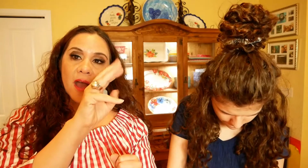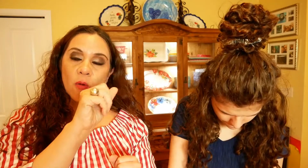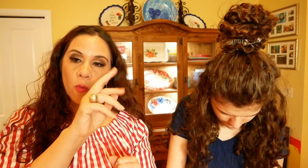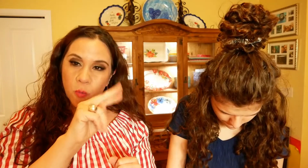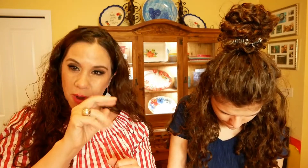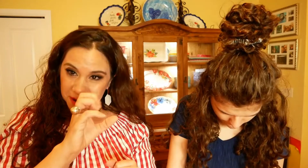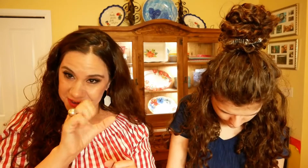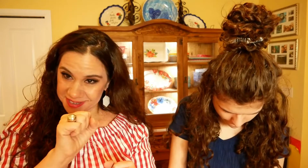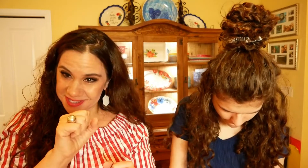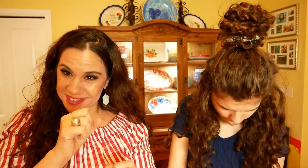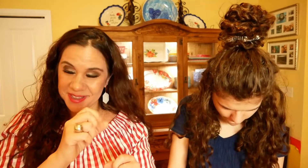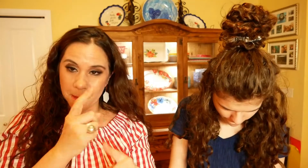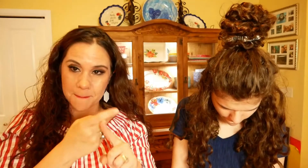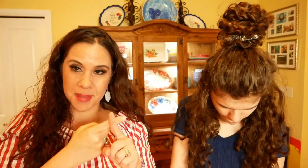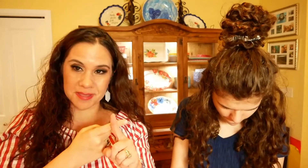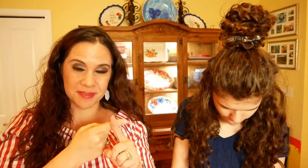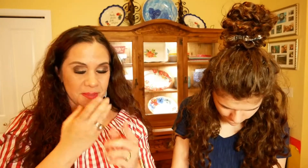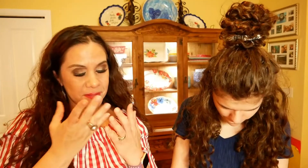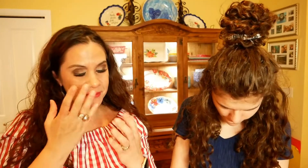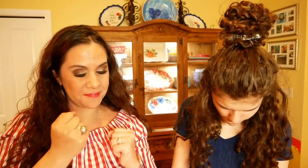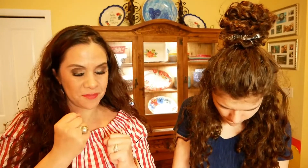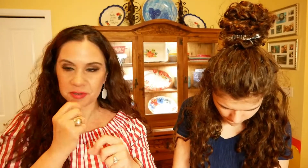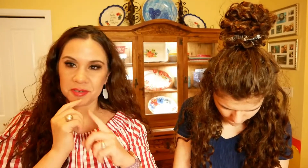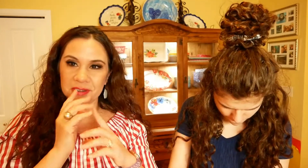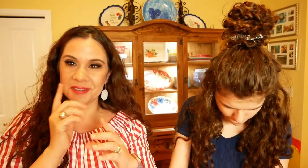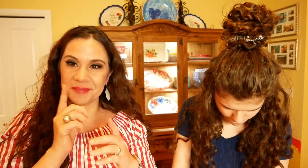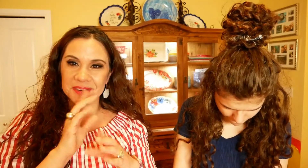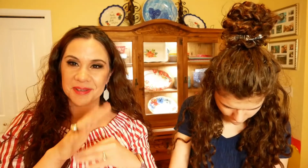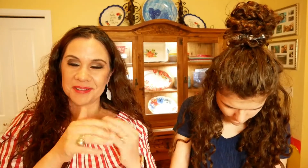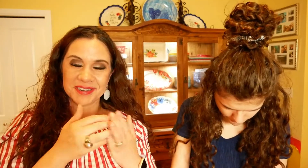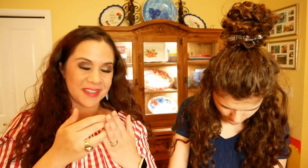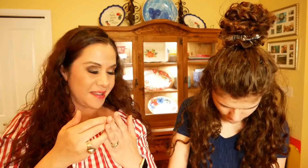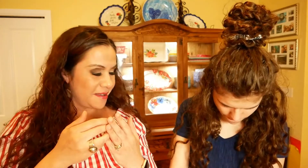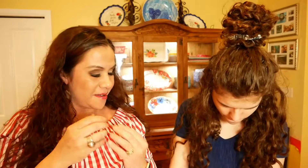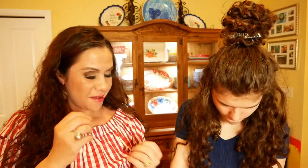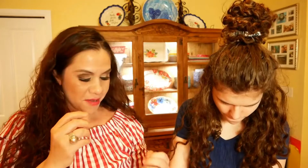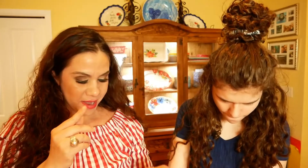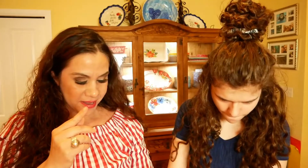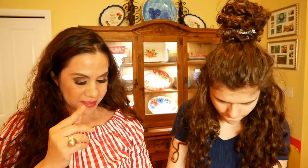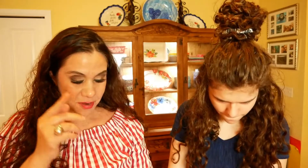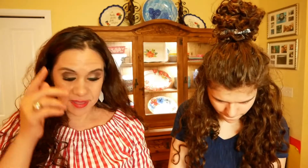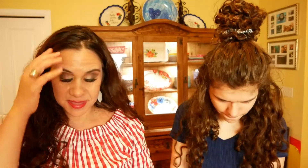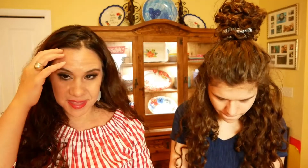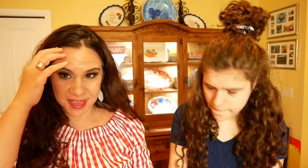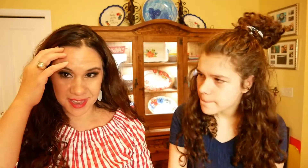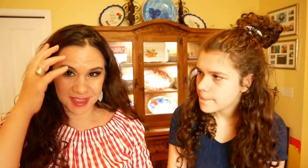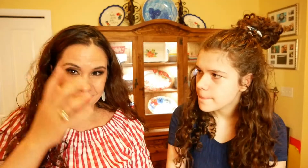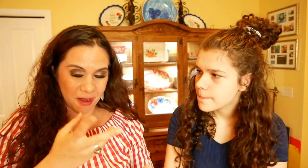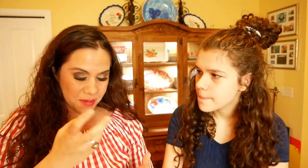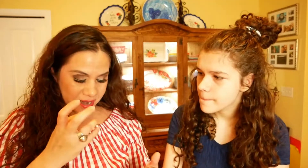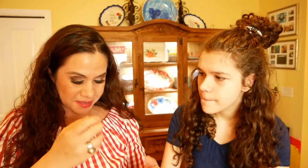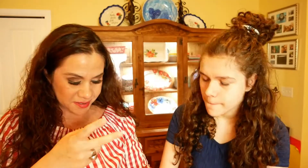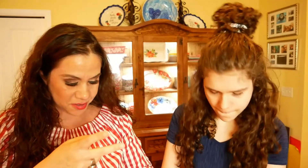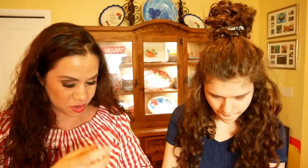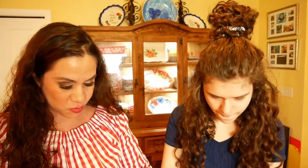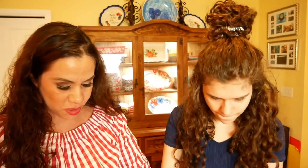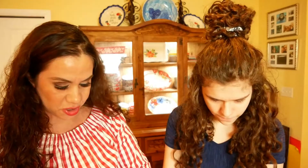awareness month maybe well we'll talk a little bit about it okay so i think our bananas are squished